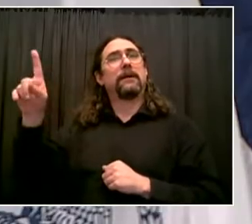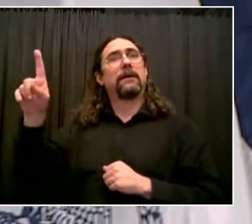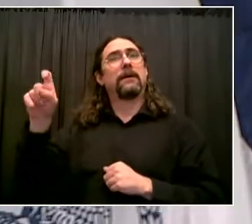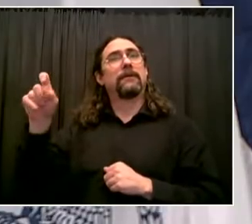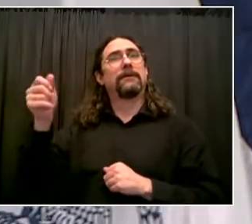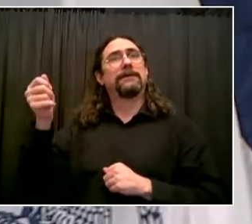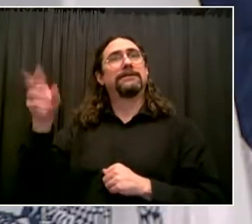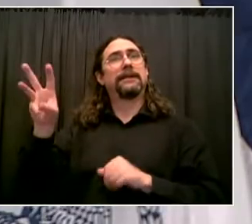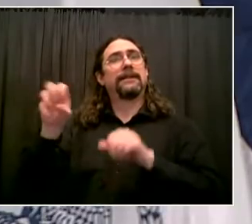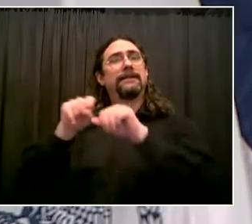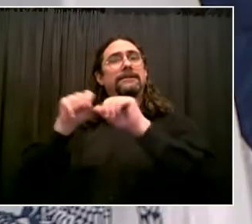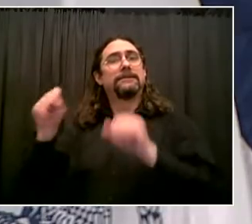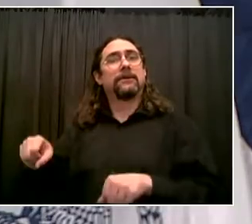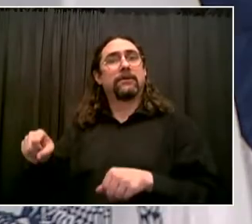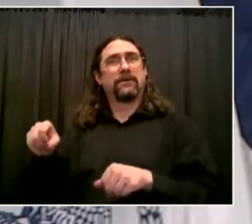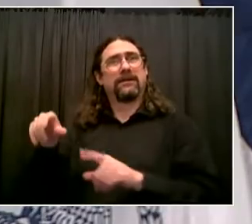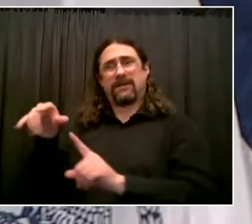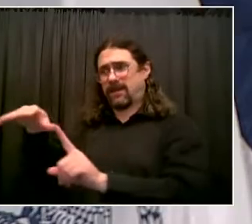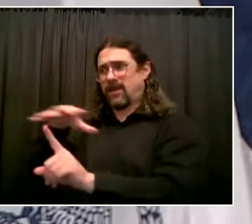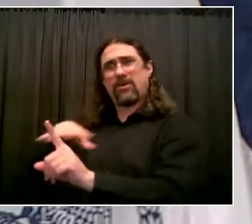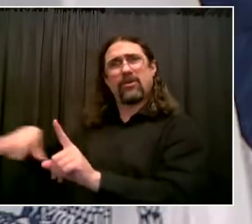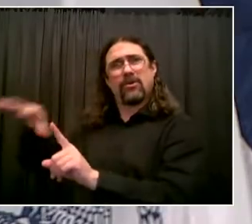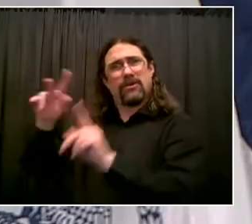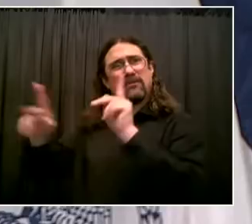THIS IS SOMETHING FOR DECADES THE